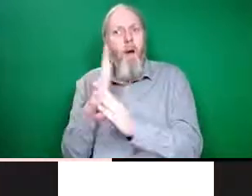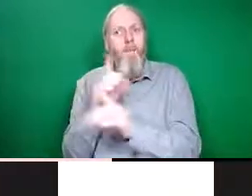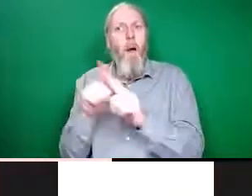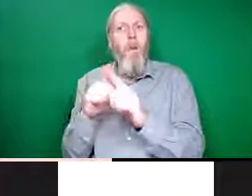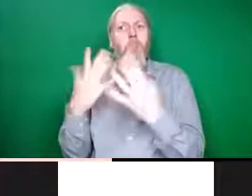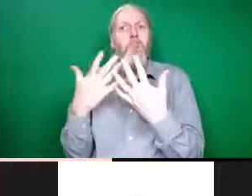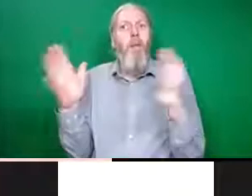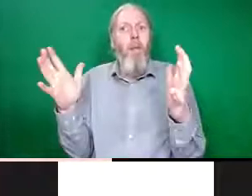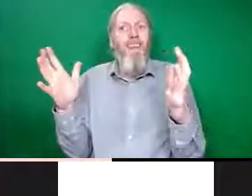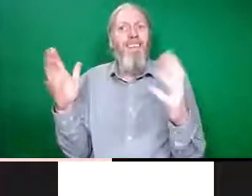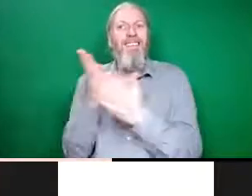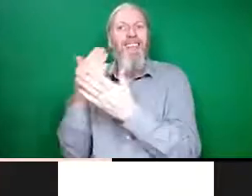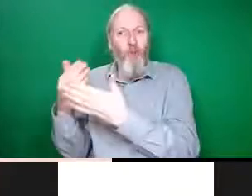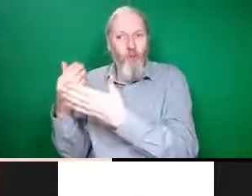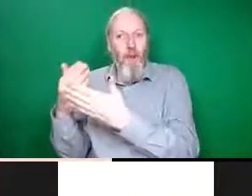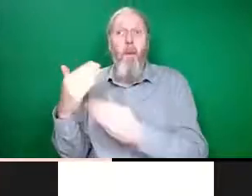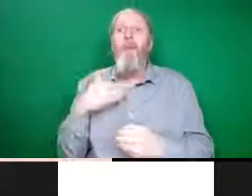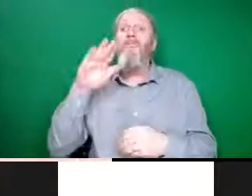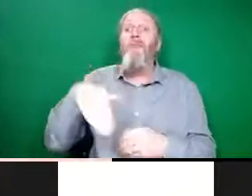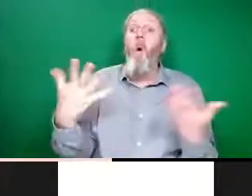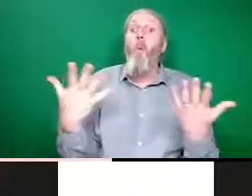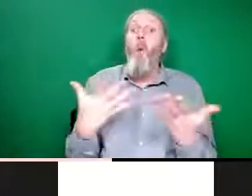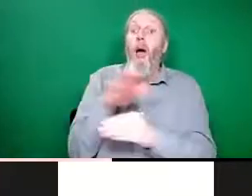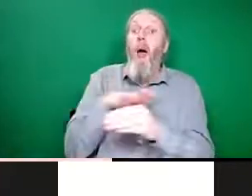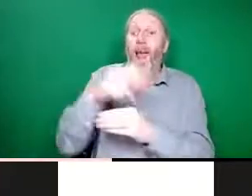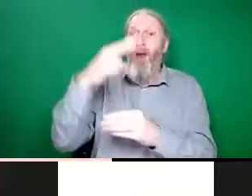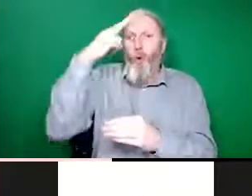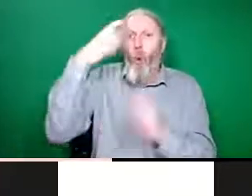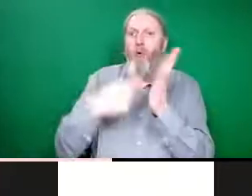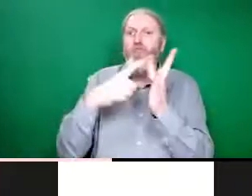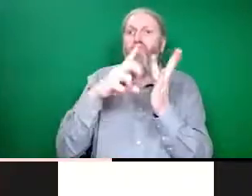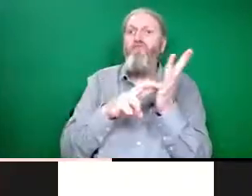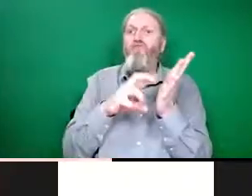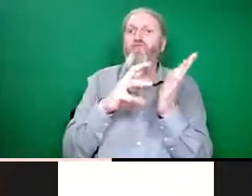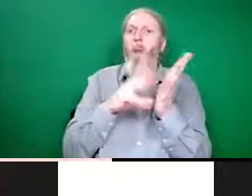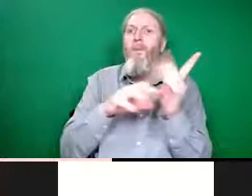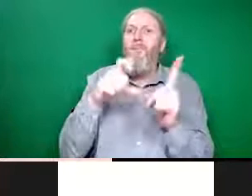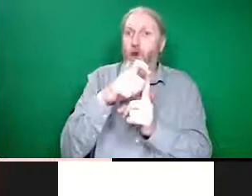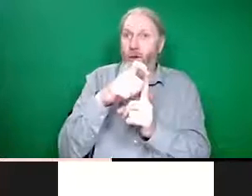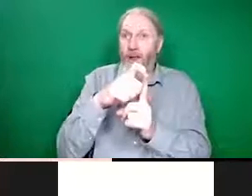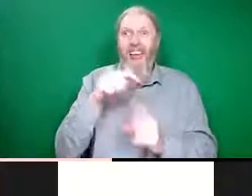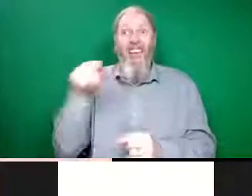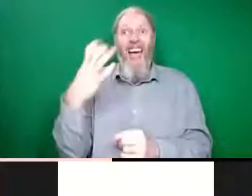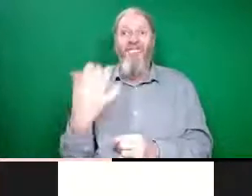We specialise in cultural place making and cultural enterprise. We work on both strategy and delivery work across London and Essex.